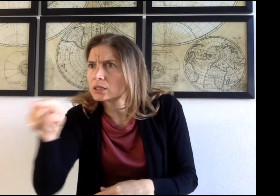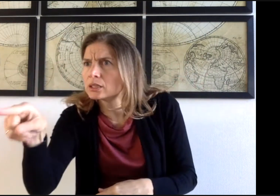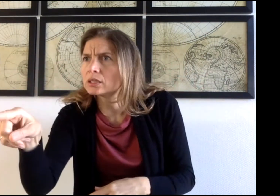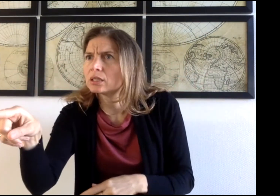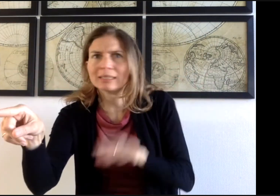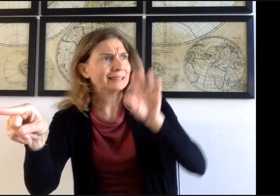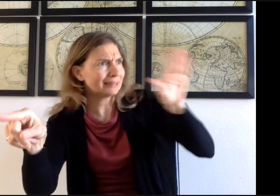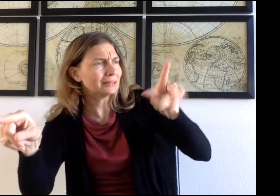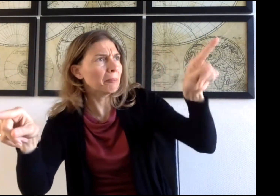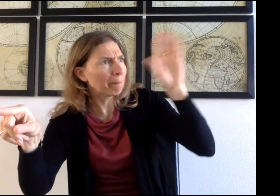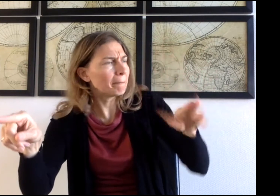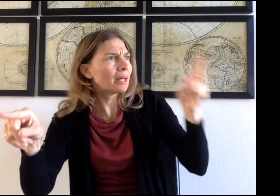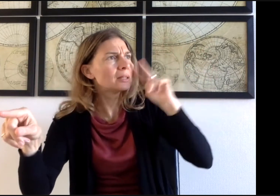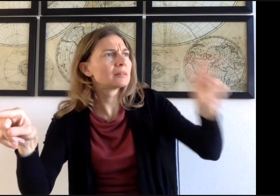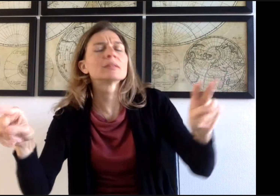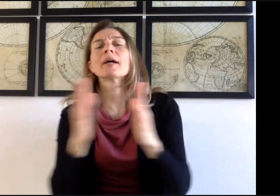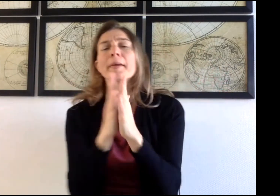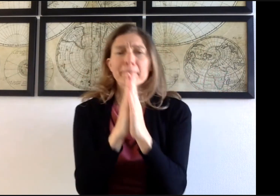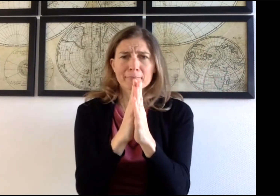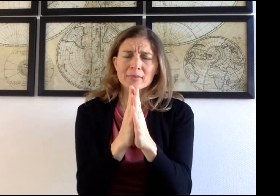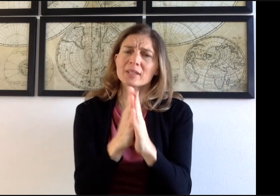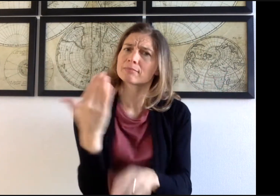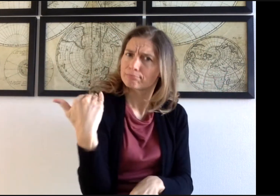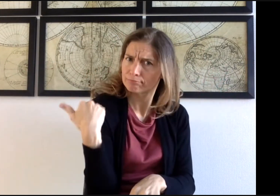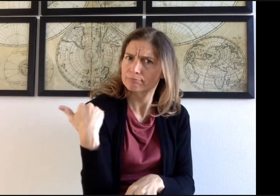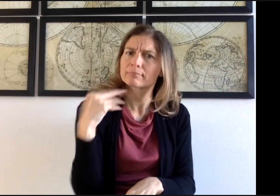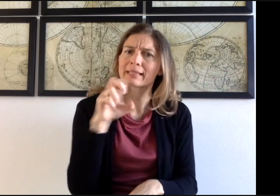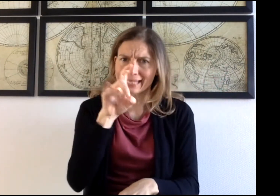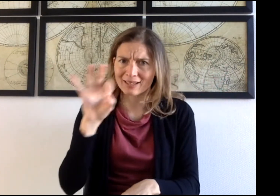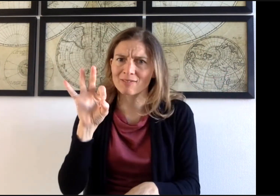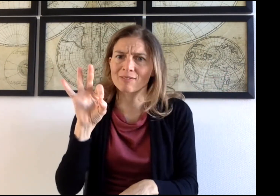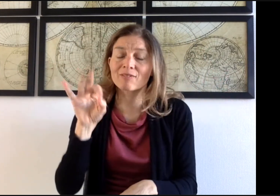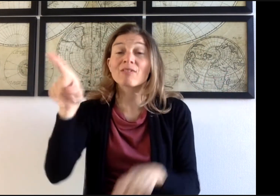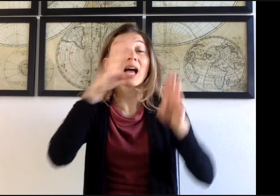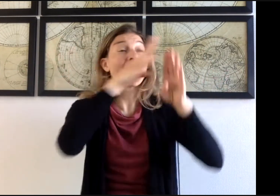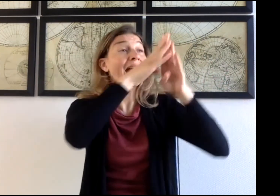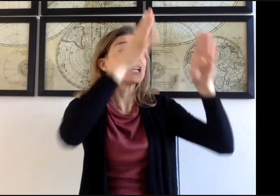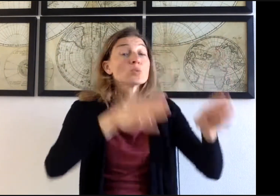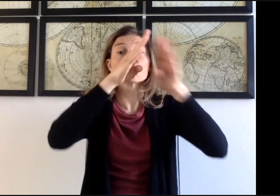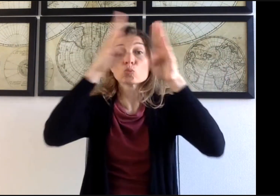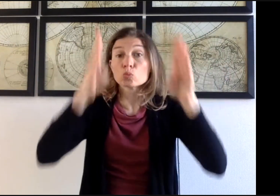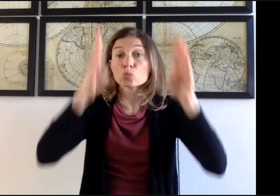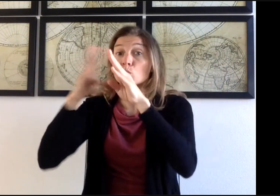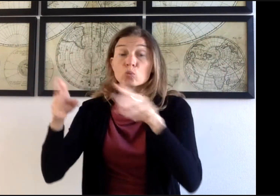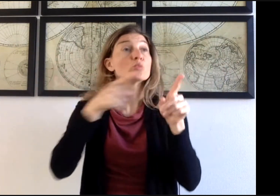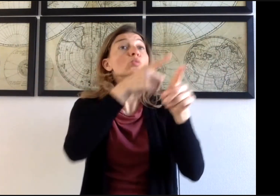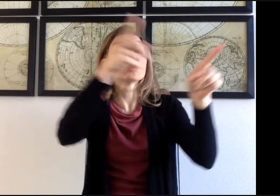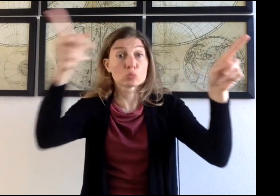feel free to contact us because the institutions are working and we don't always pick up everything.